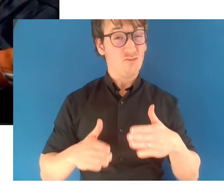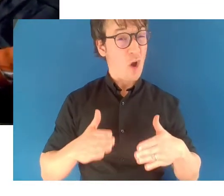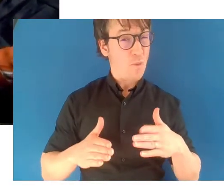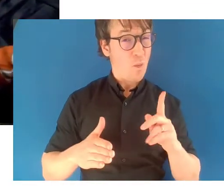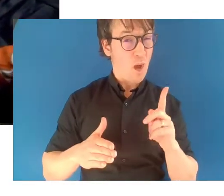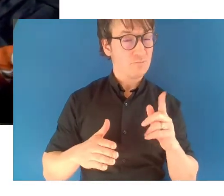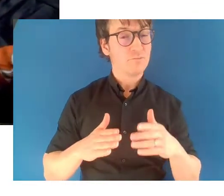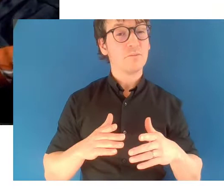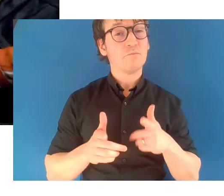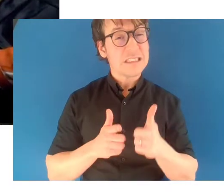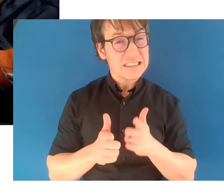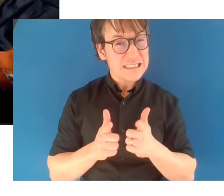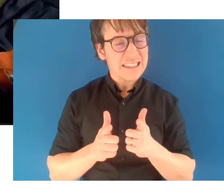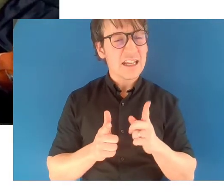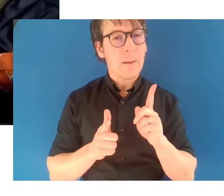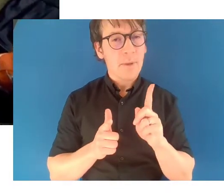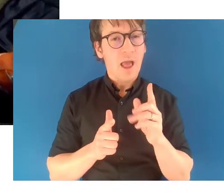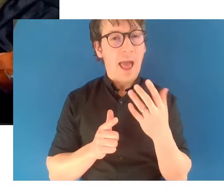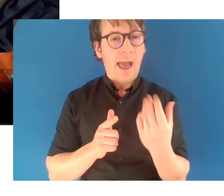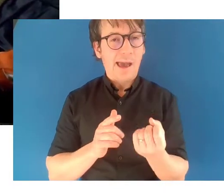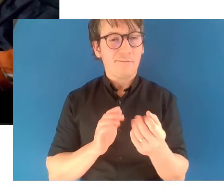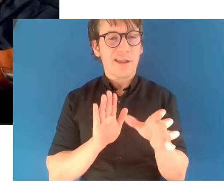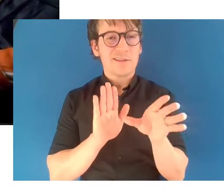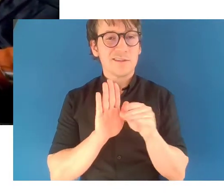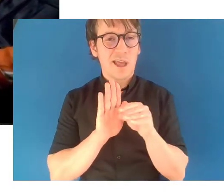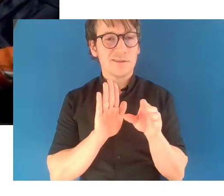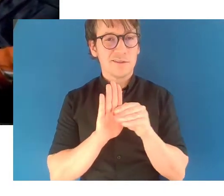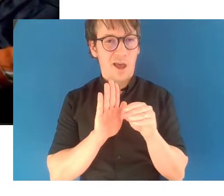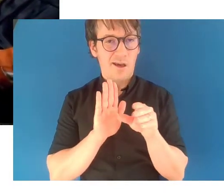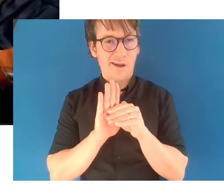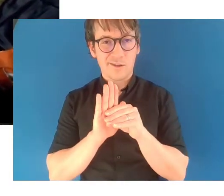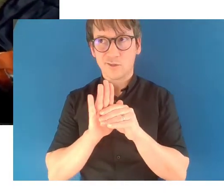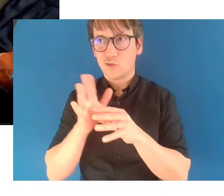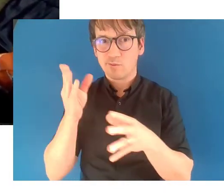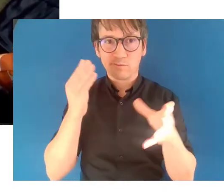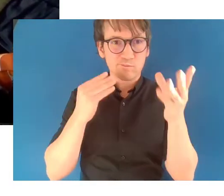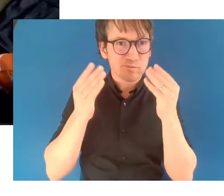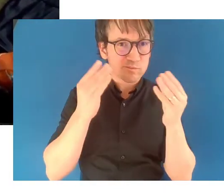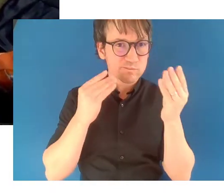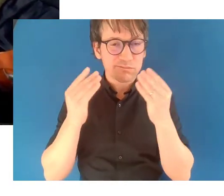A robot is a machine that has sensors to get information about what is happening around